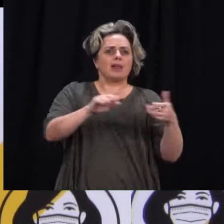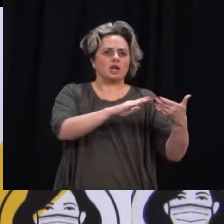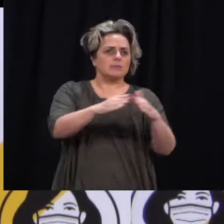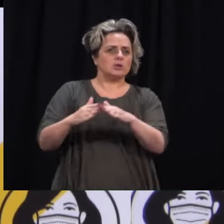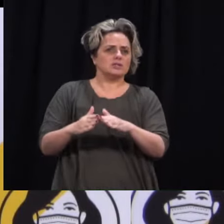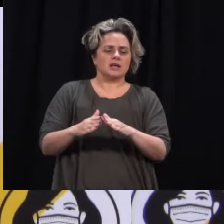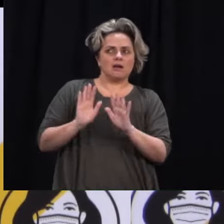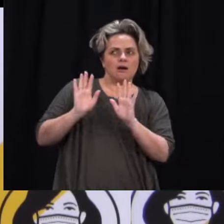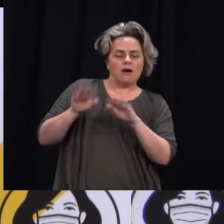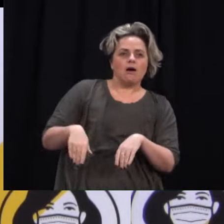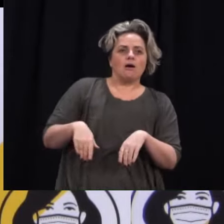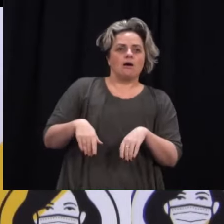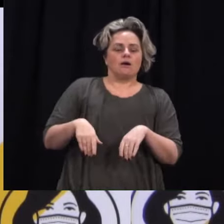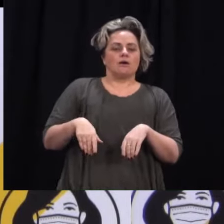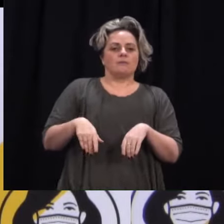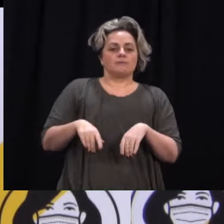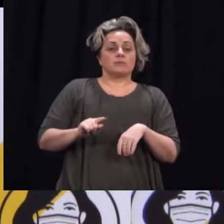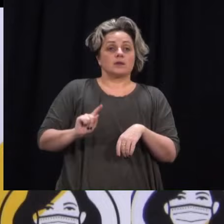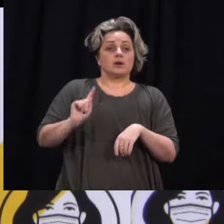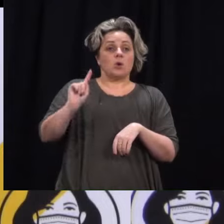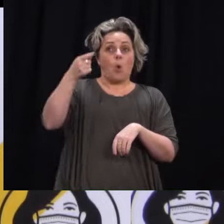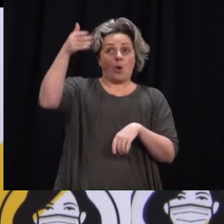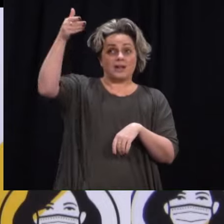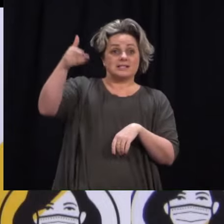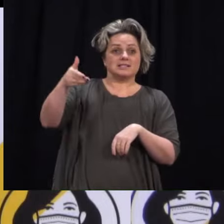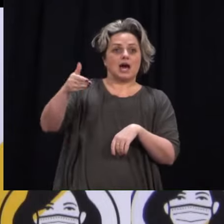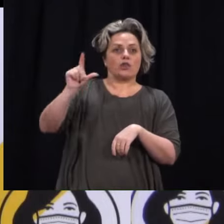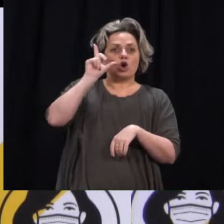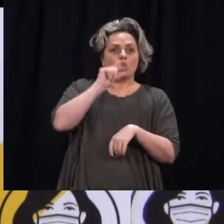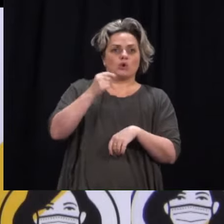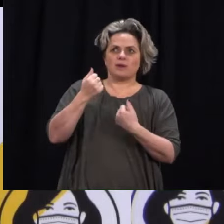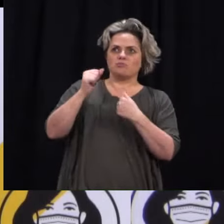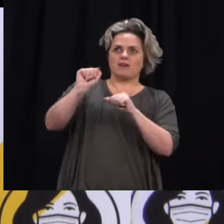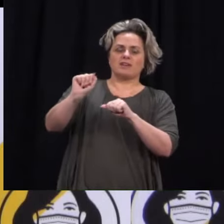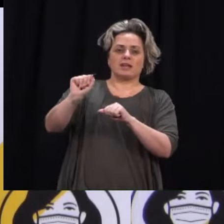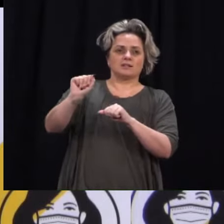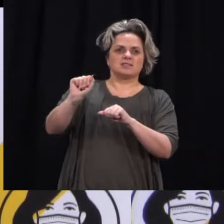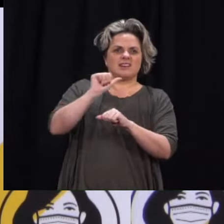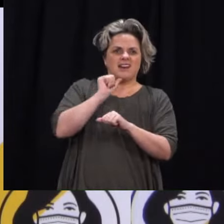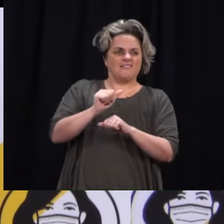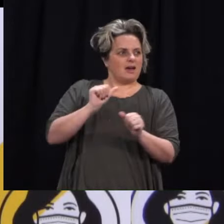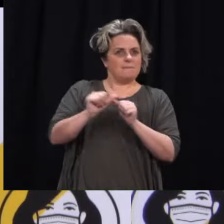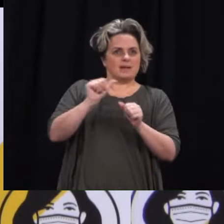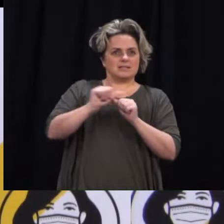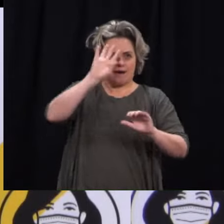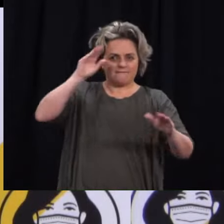out. Sapg there has been no real gee u ien engagement from